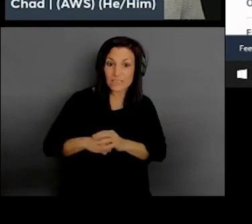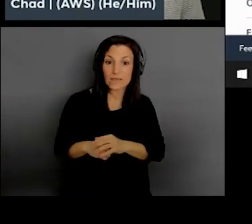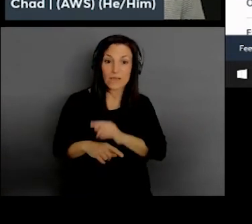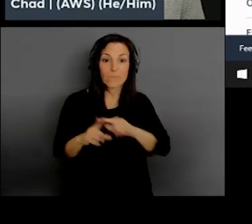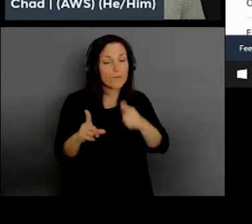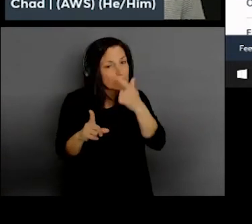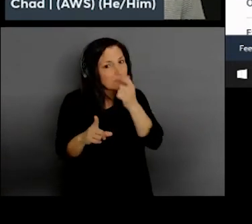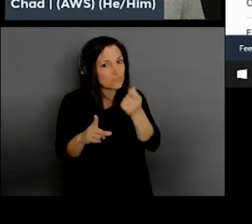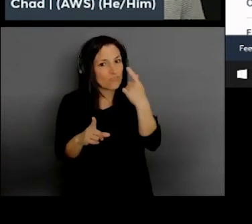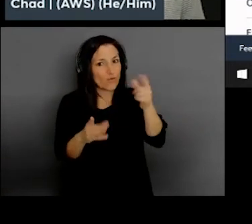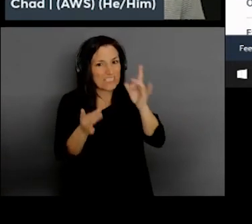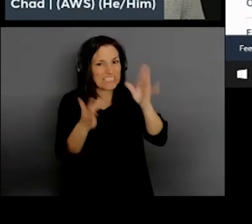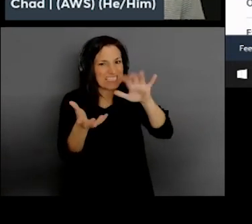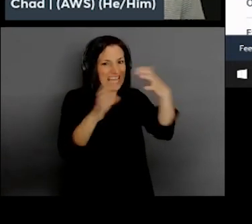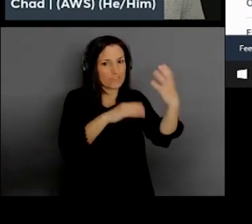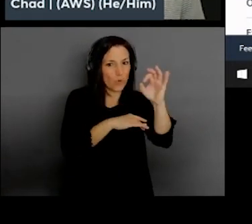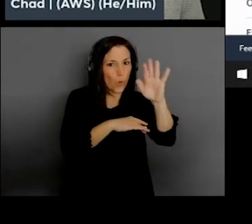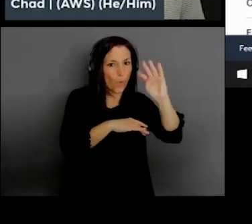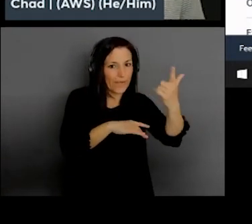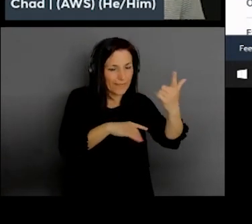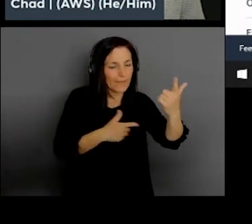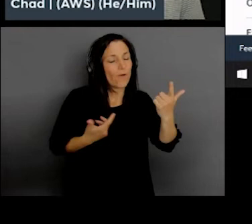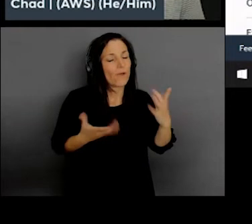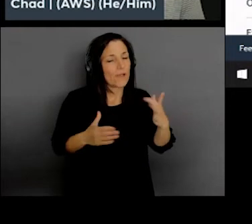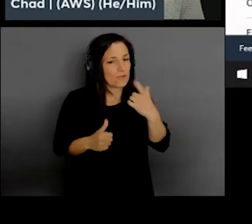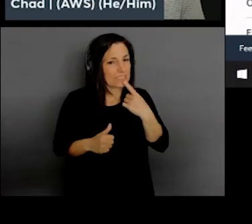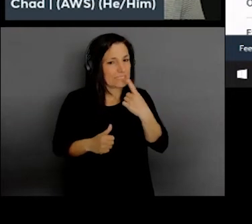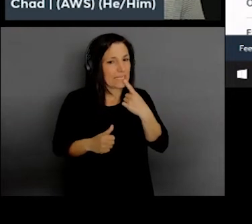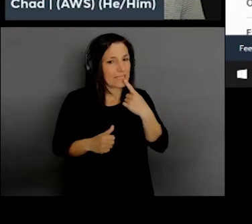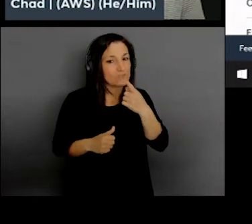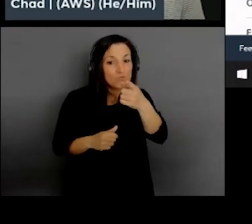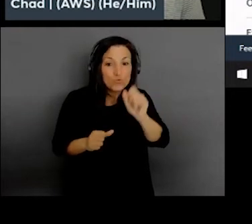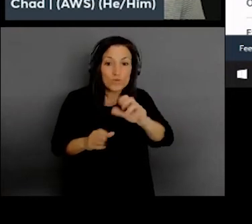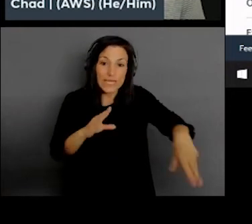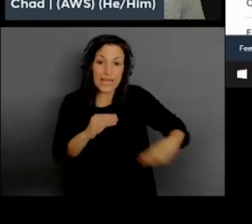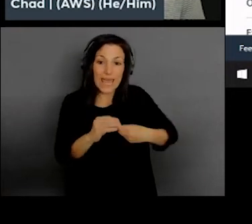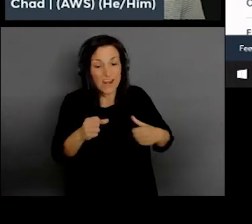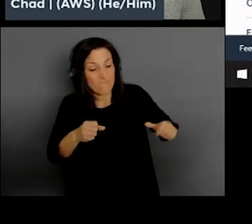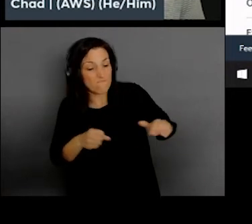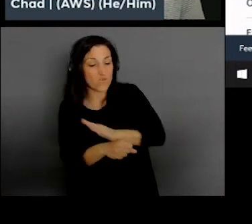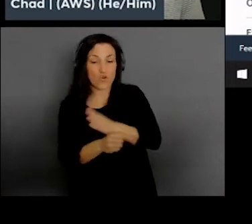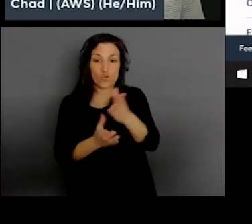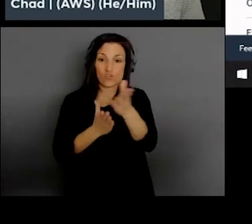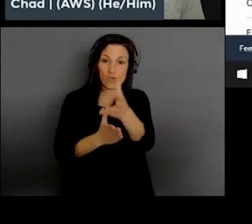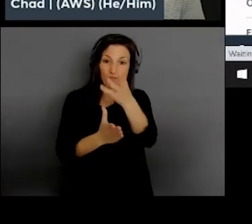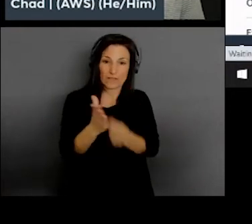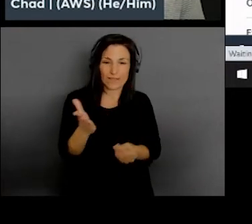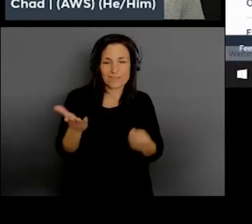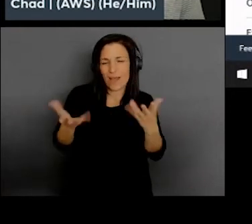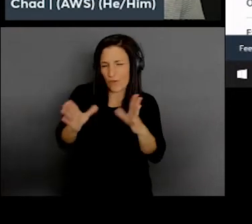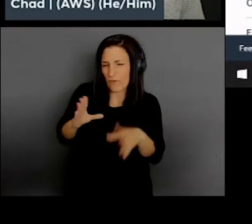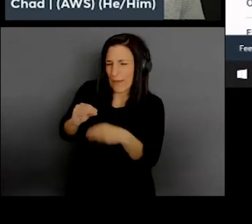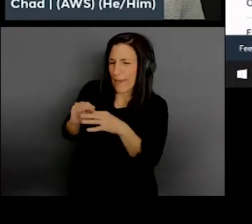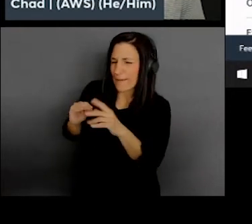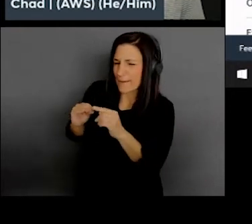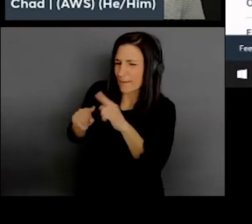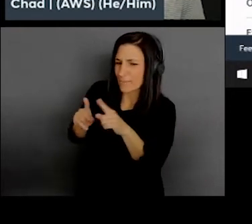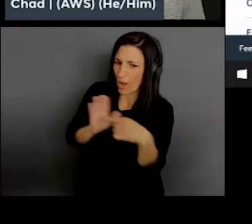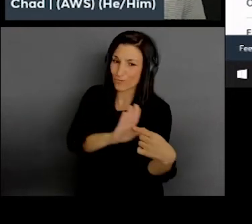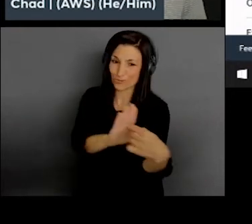as I was saying, is that you can add fully serverless in this case I've already added, but I'll just show quickly, fully serverless secondary region.